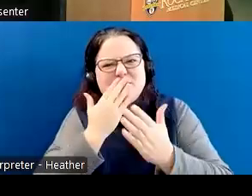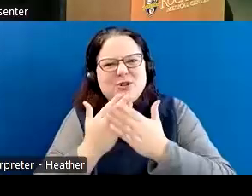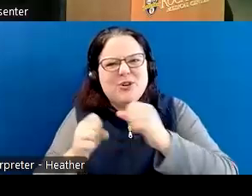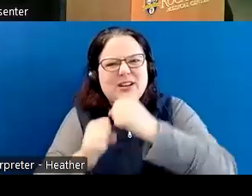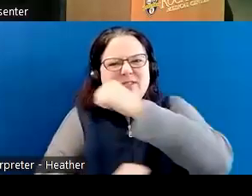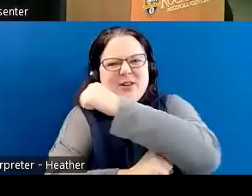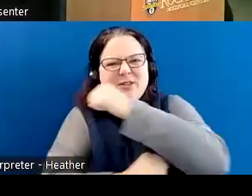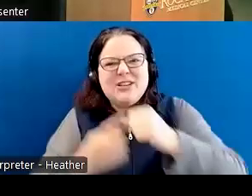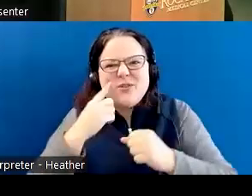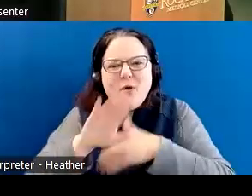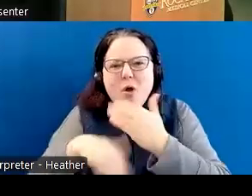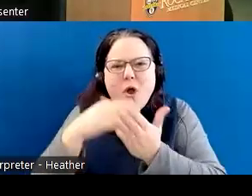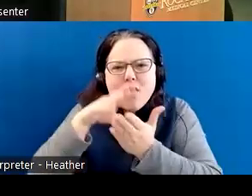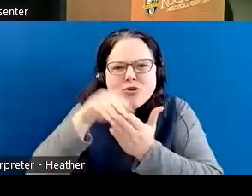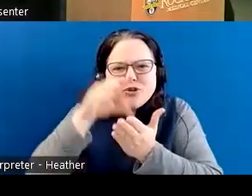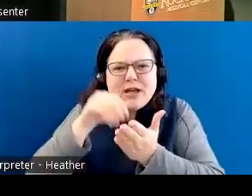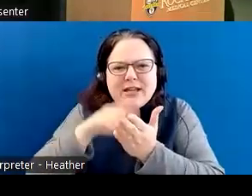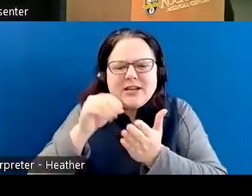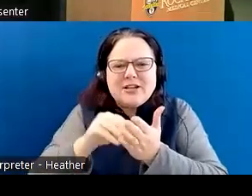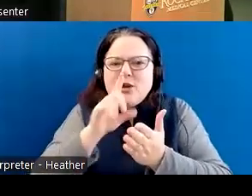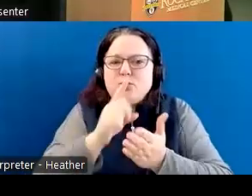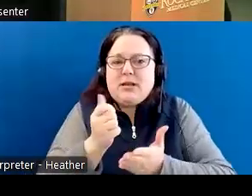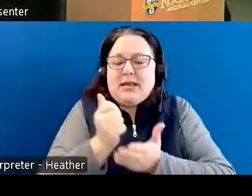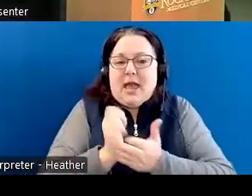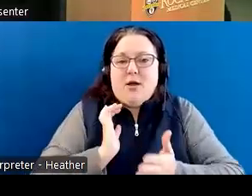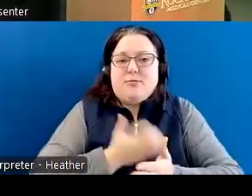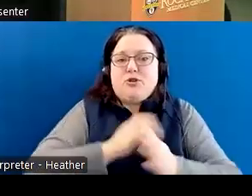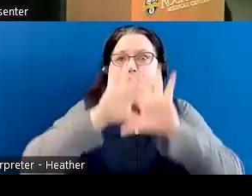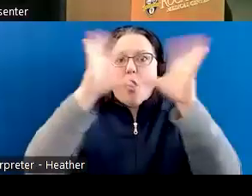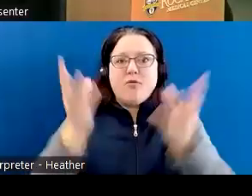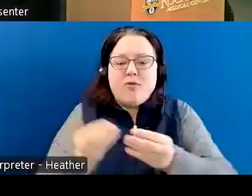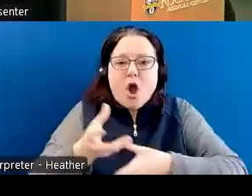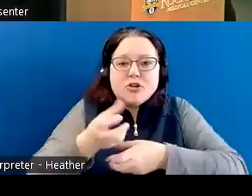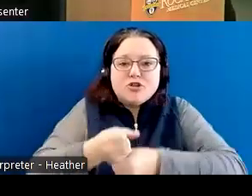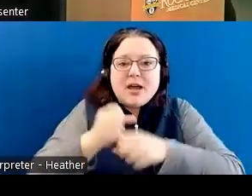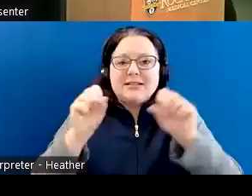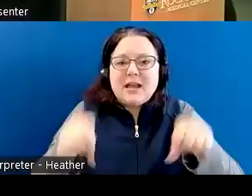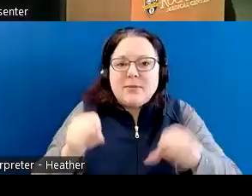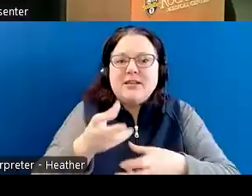ultimately increases our epistemic trust which is the ability to trust the information we're